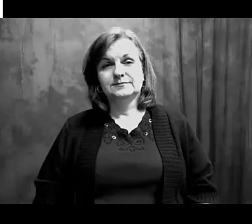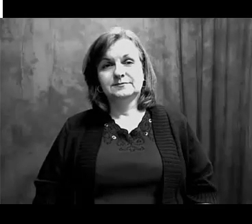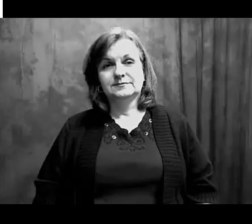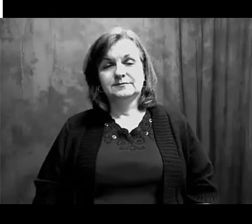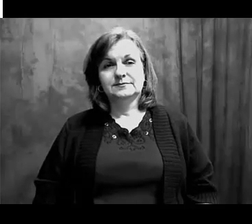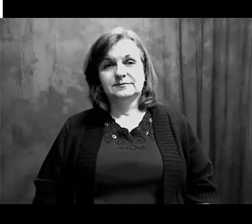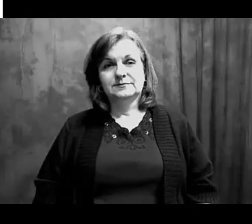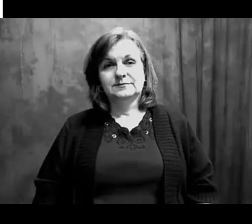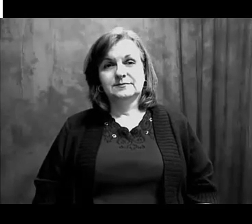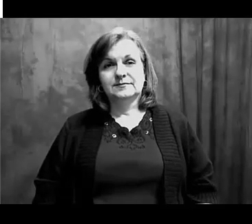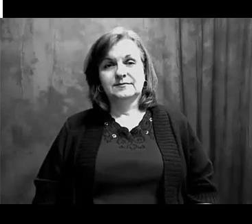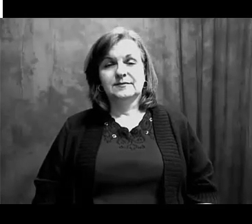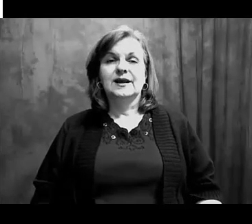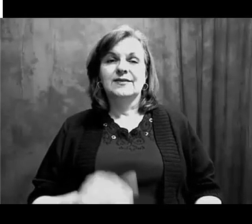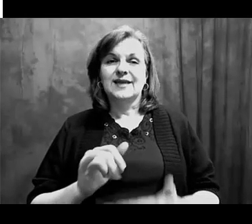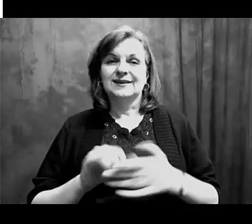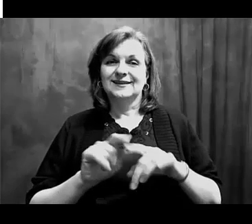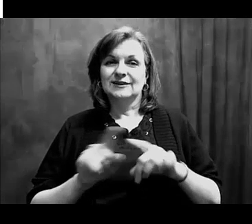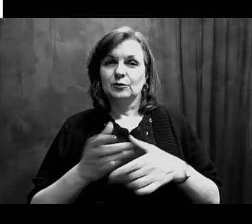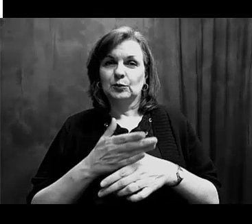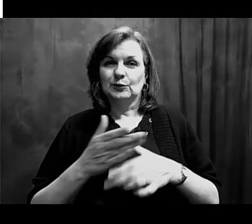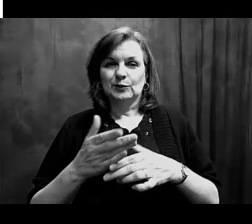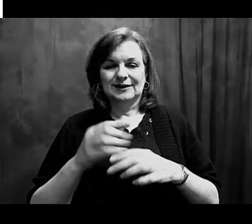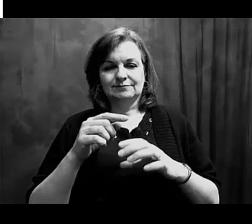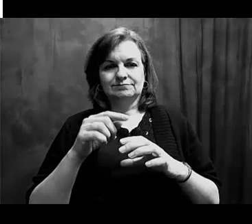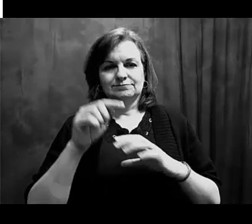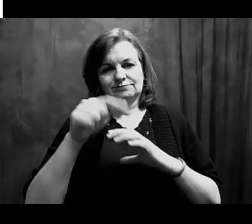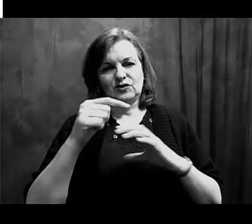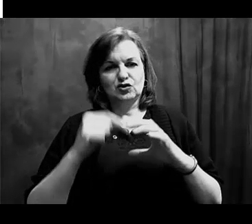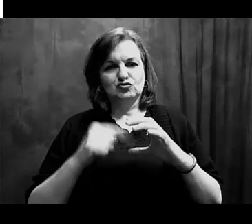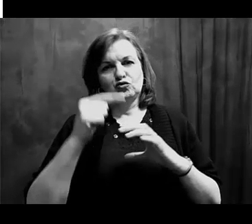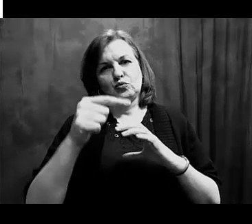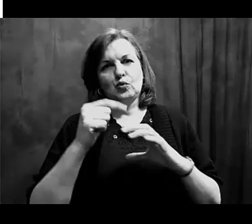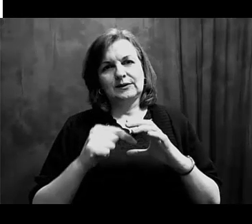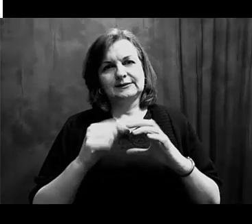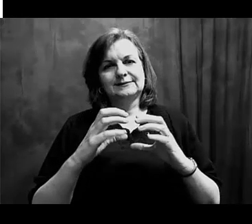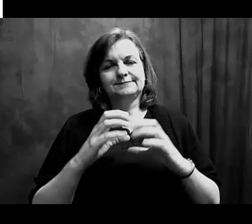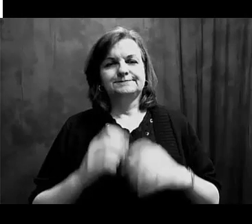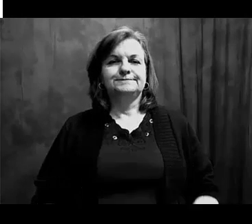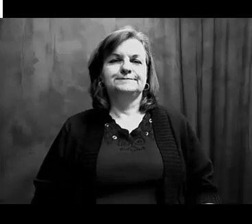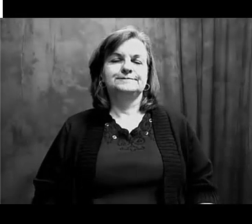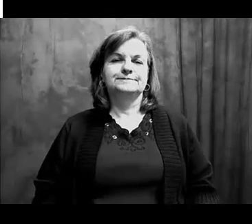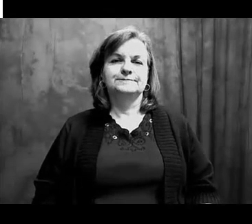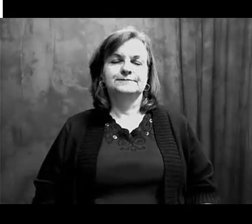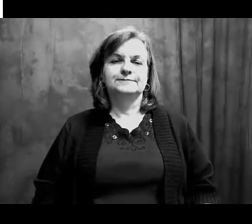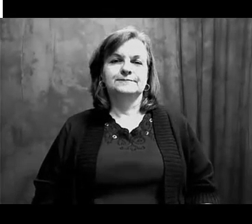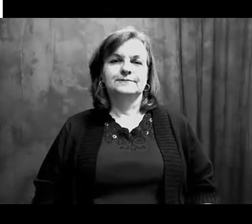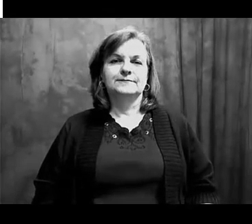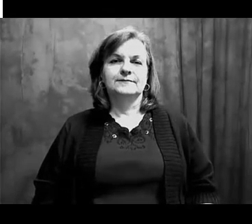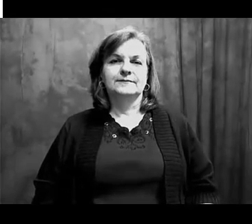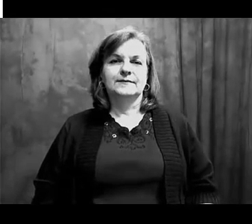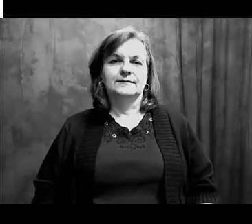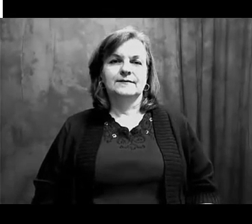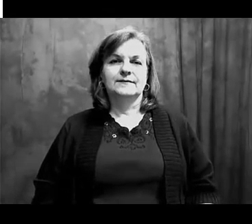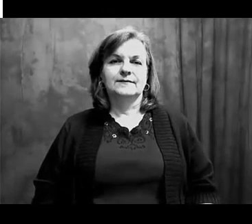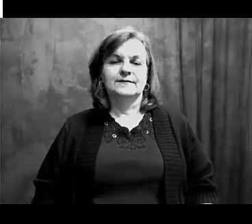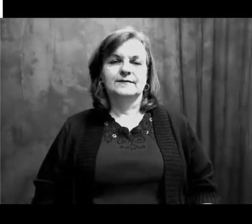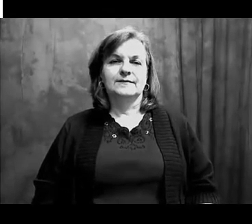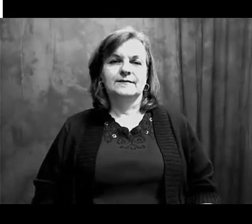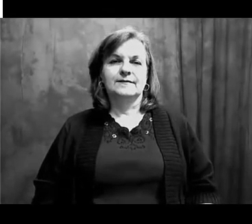to get our mV difference between the inside and outside so in this case we would have